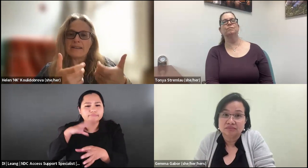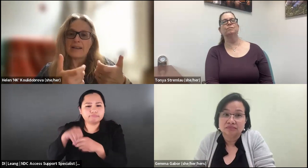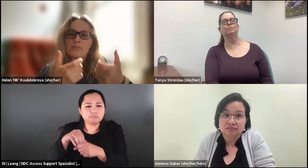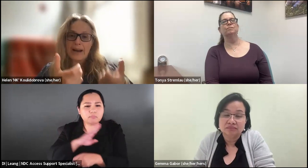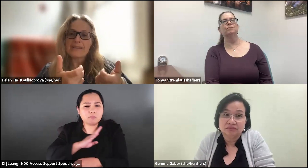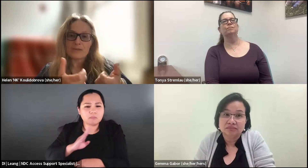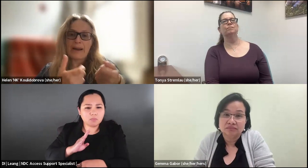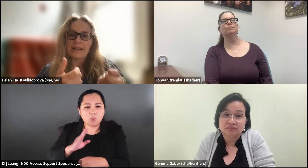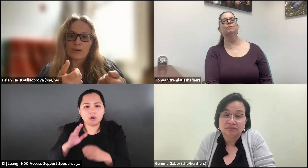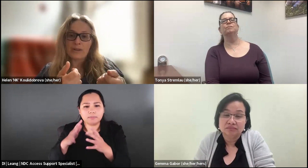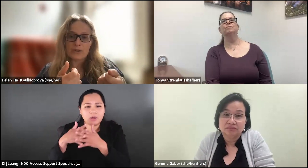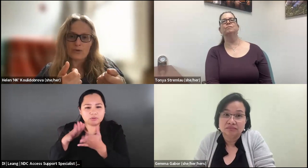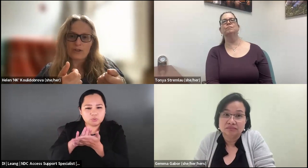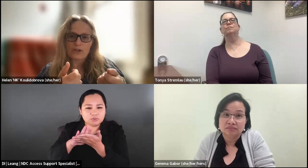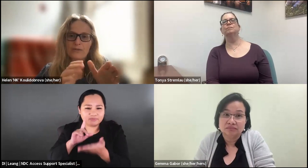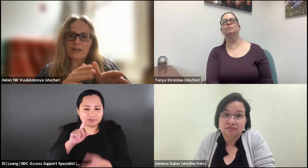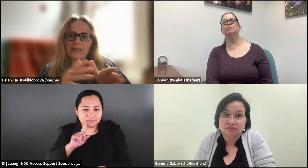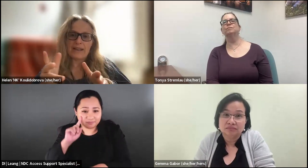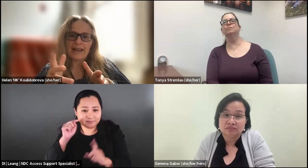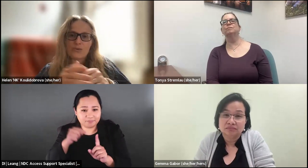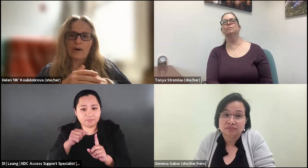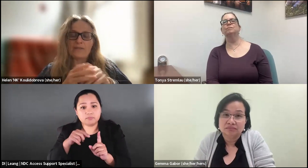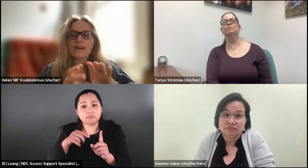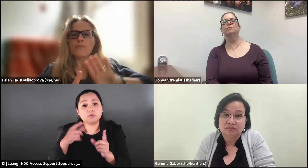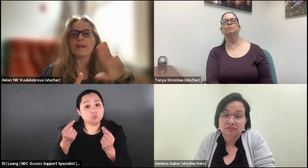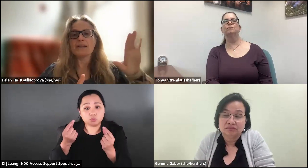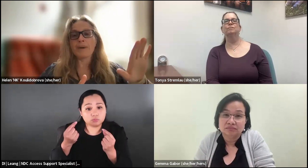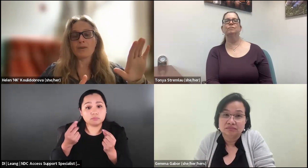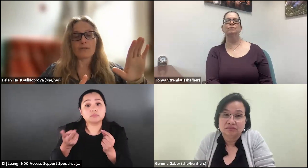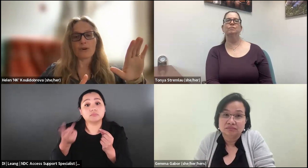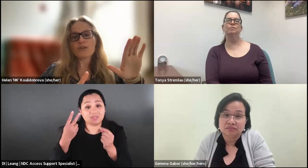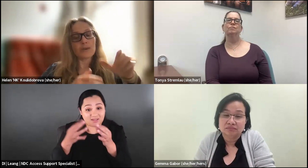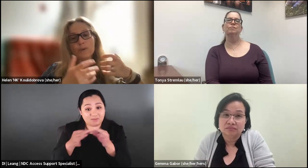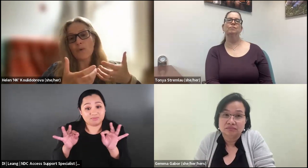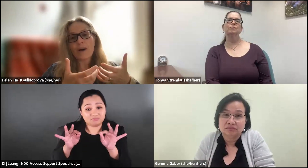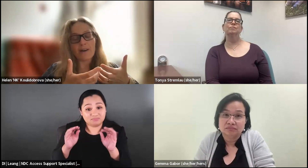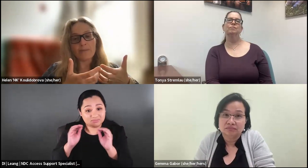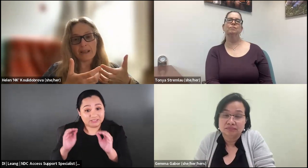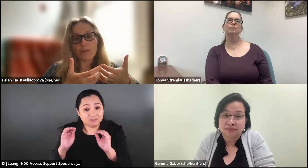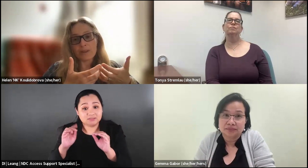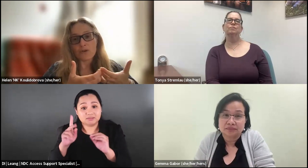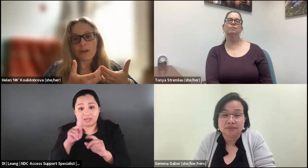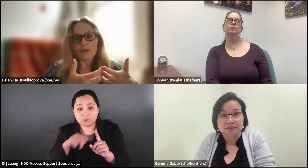that practices bilingual instruction at the K-12. But at my university, we don't have bilingual instruction